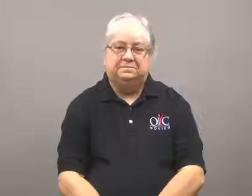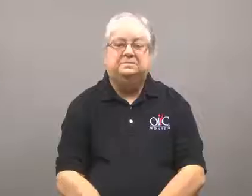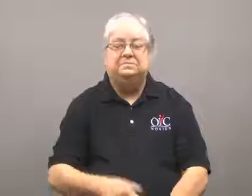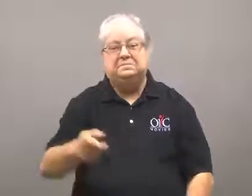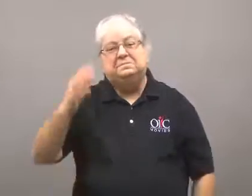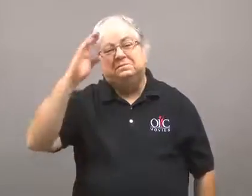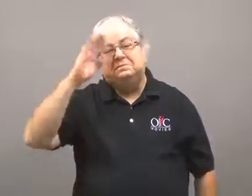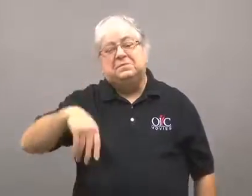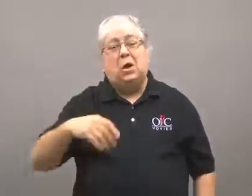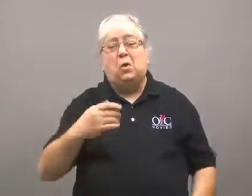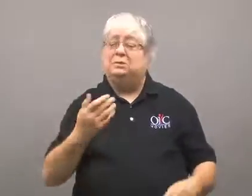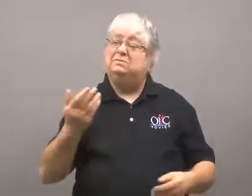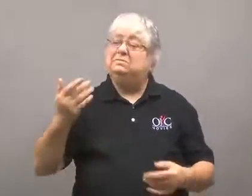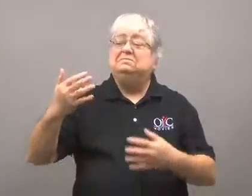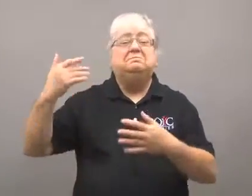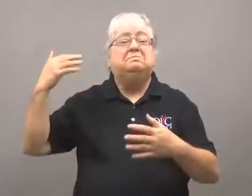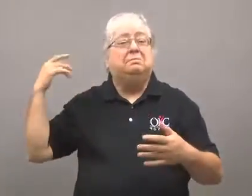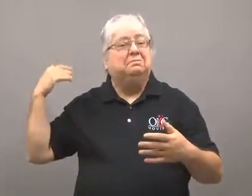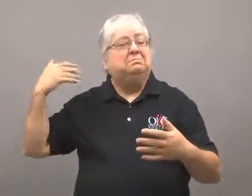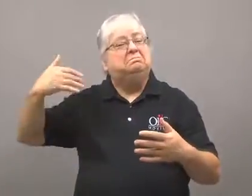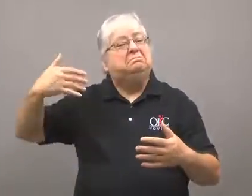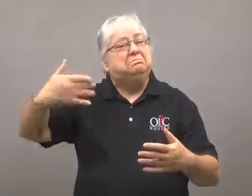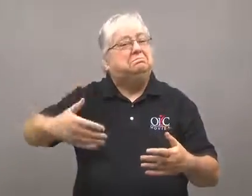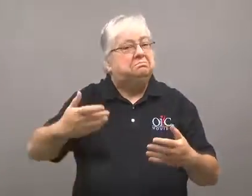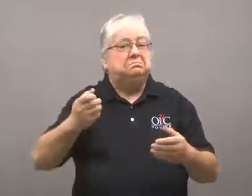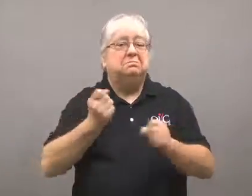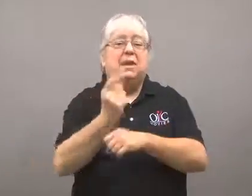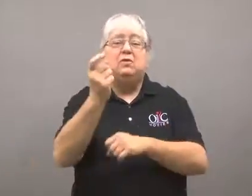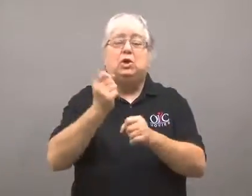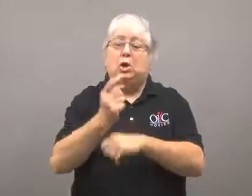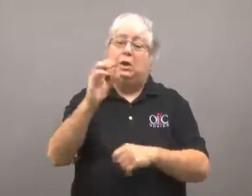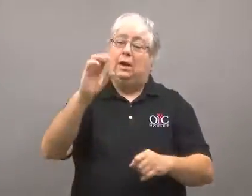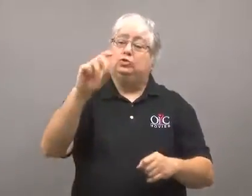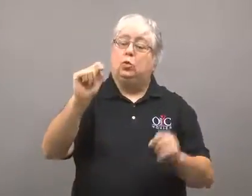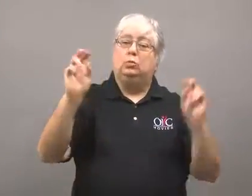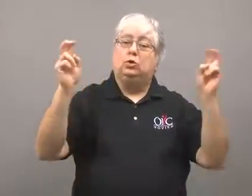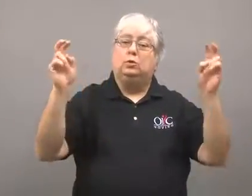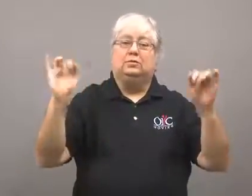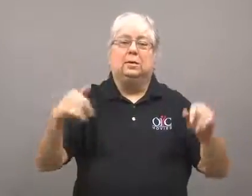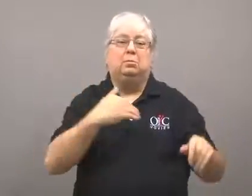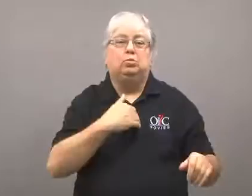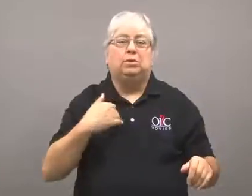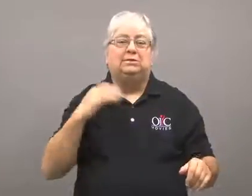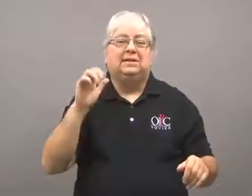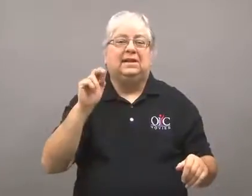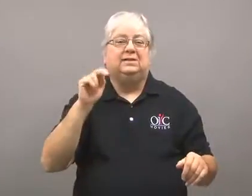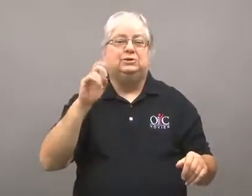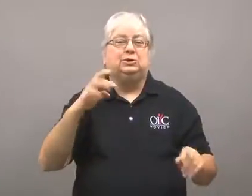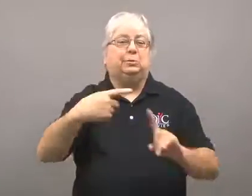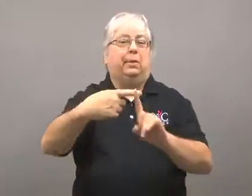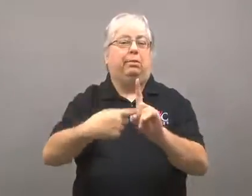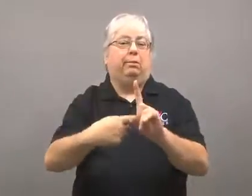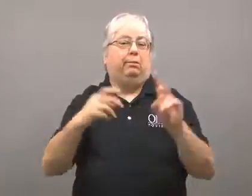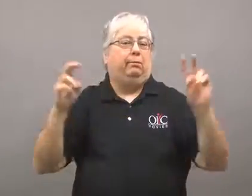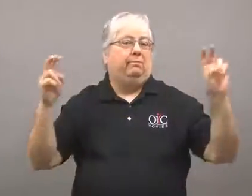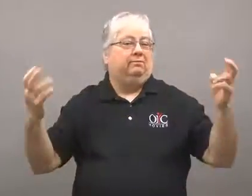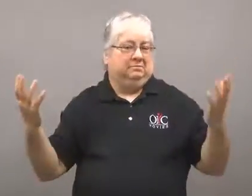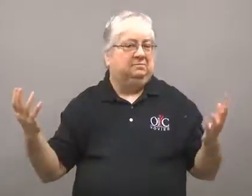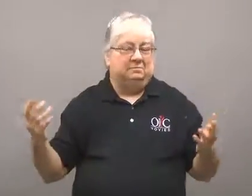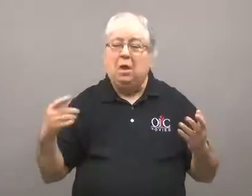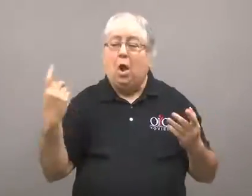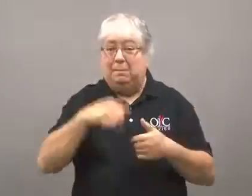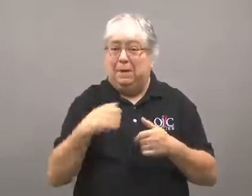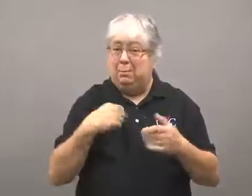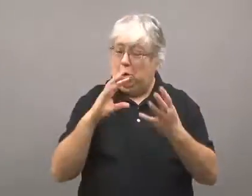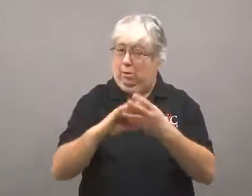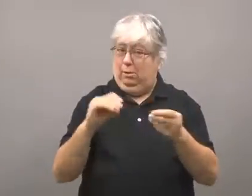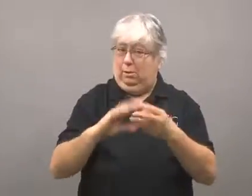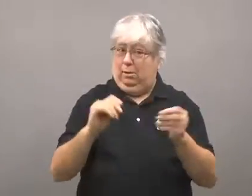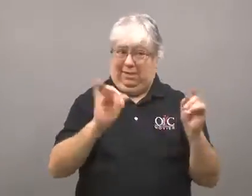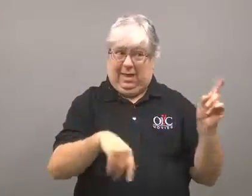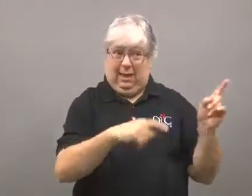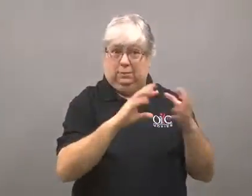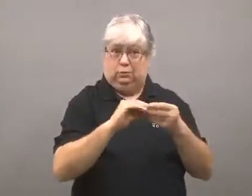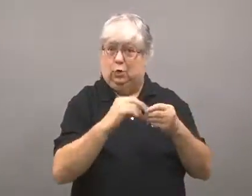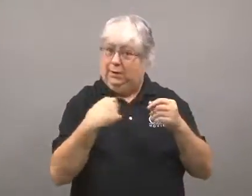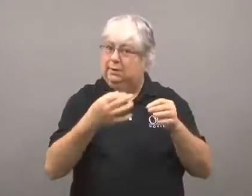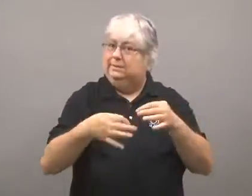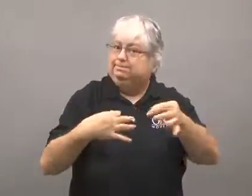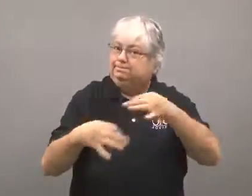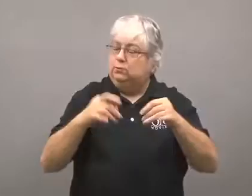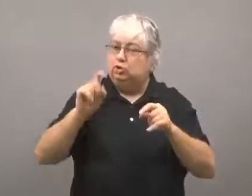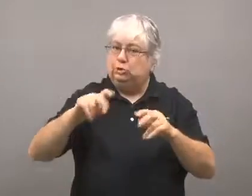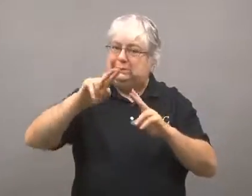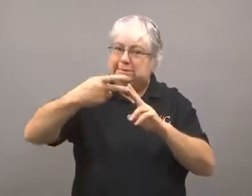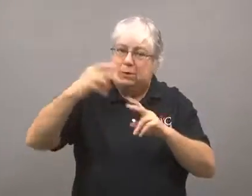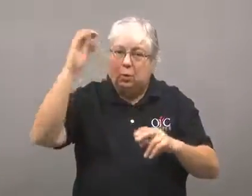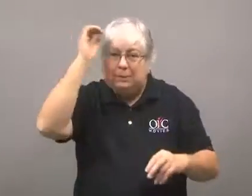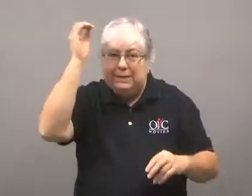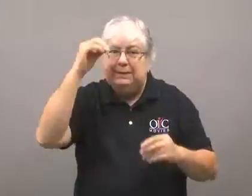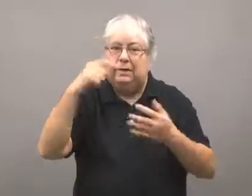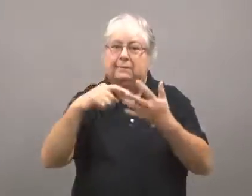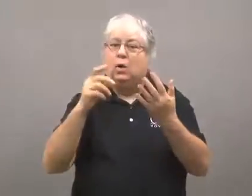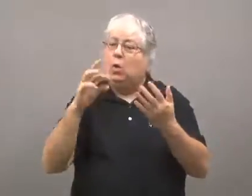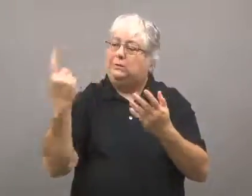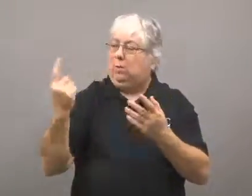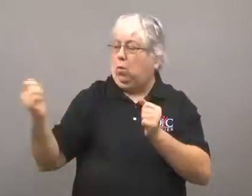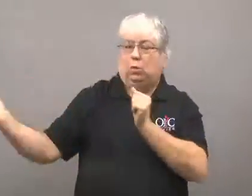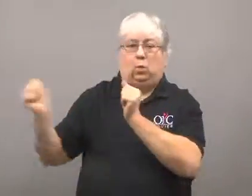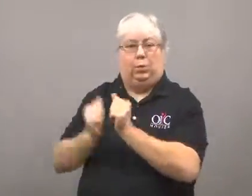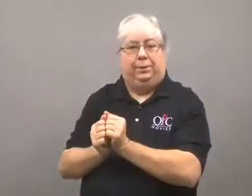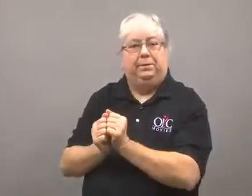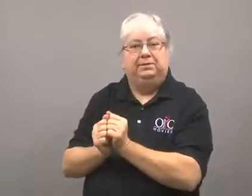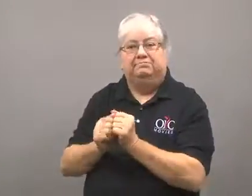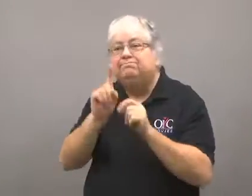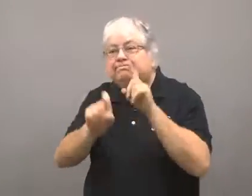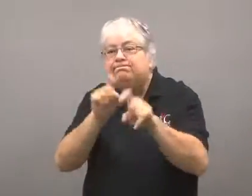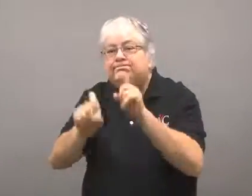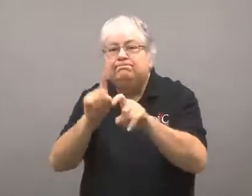For some time, October has been Breast Cancer Month.